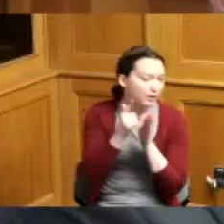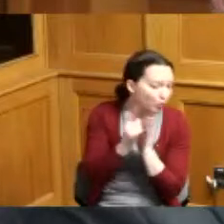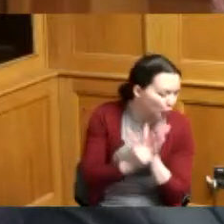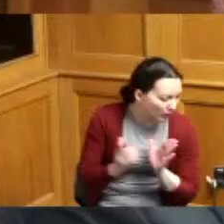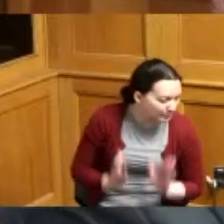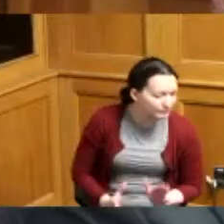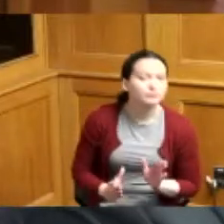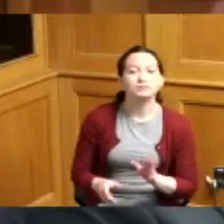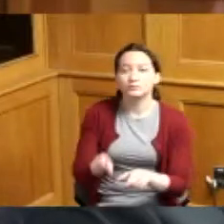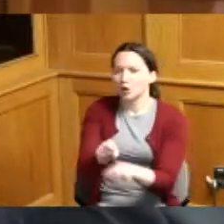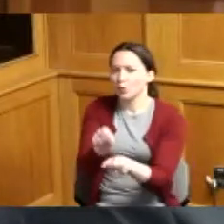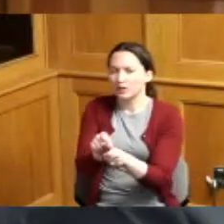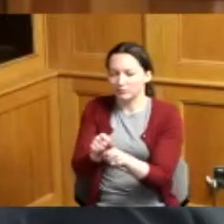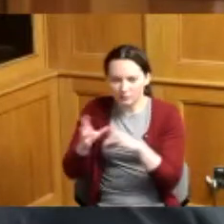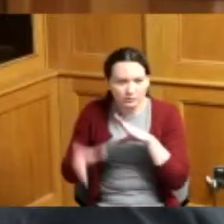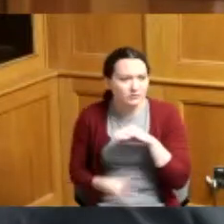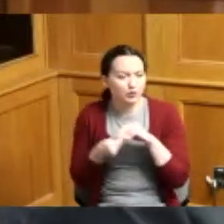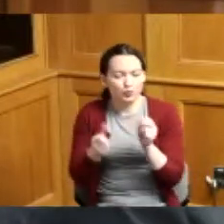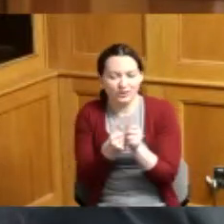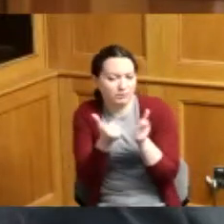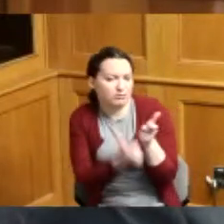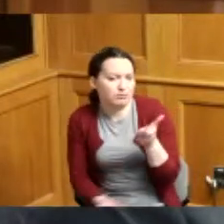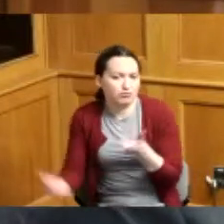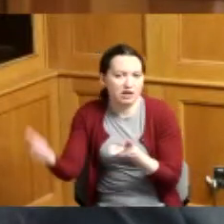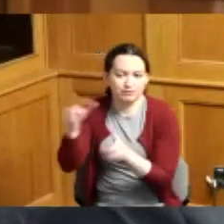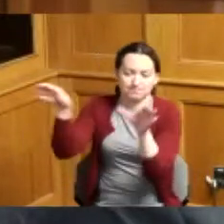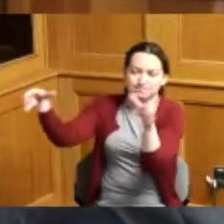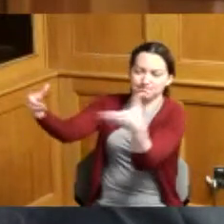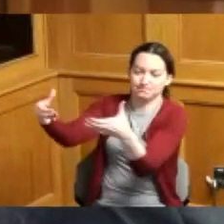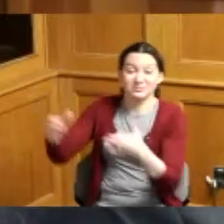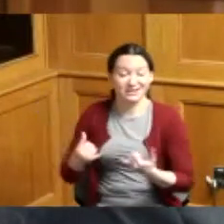uh who worked on this in addition to the administration that now in the document it